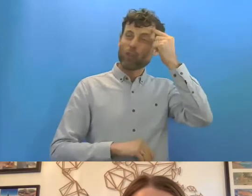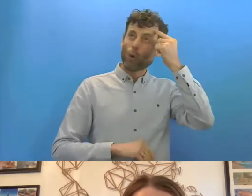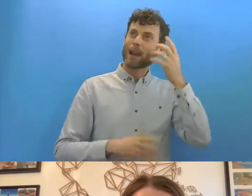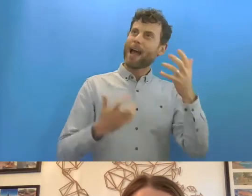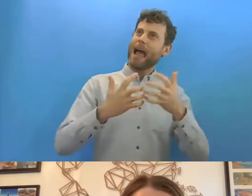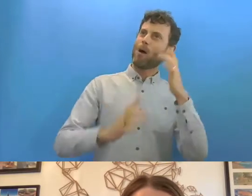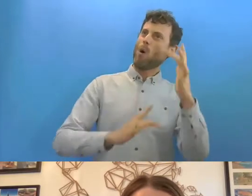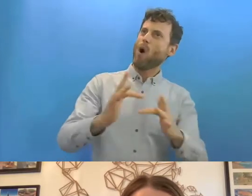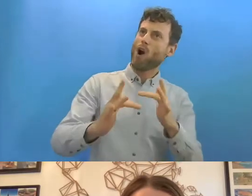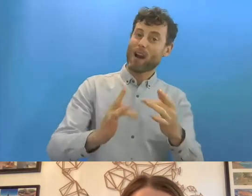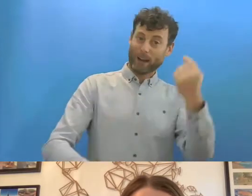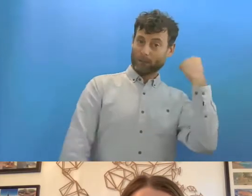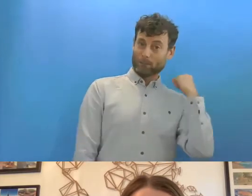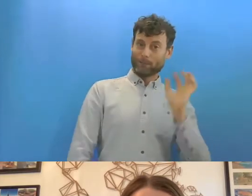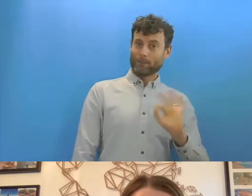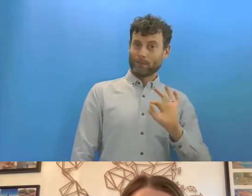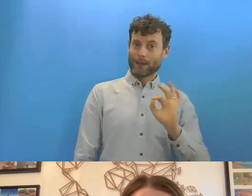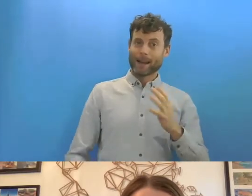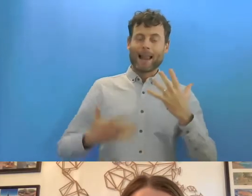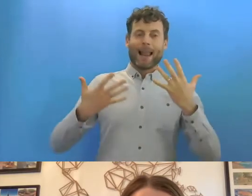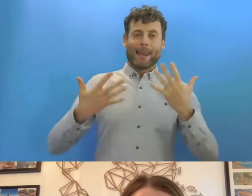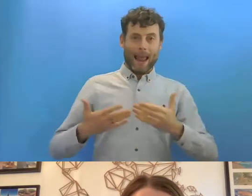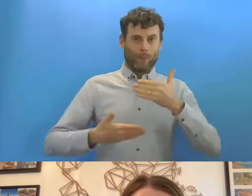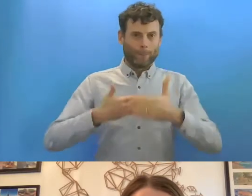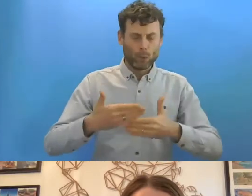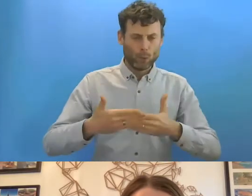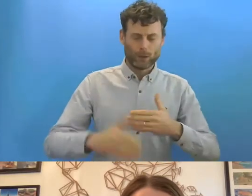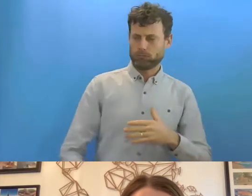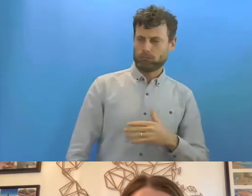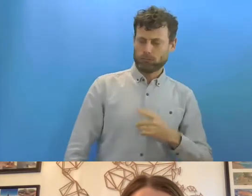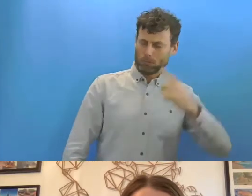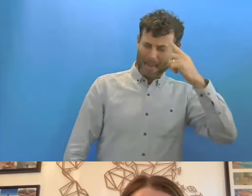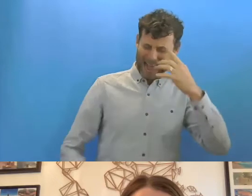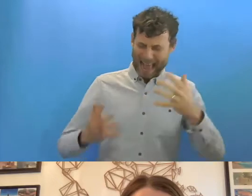working in this way when we first started working on Unlimited, but we have all been working together to find the answers to a lot of the questions and work with the artists to see